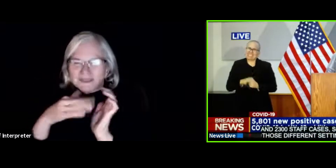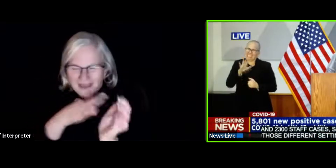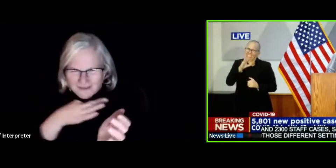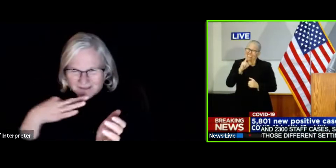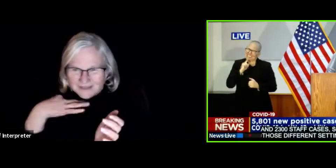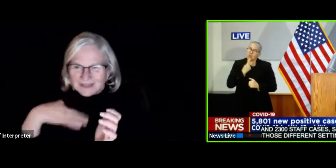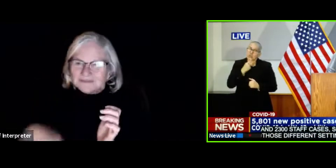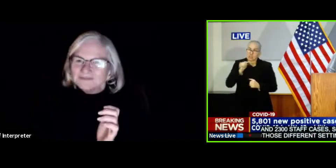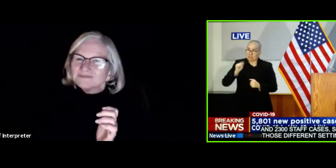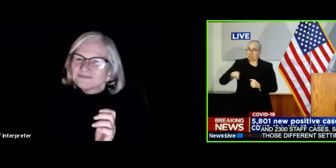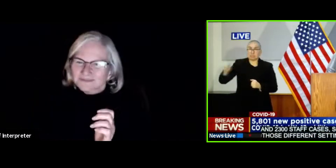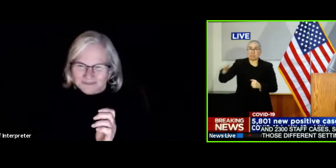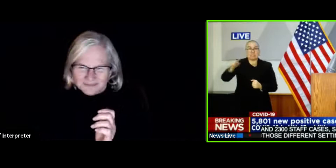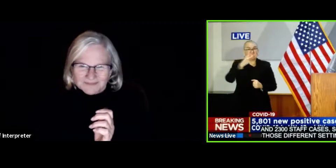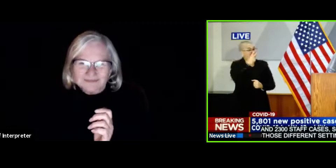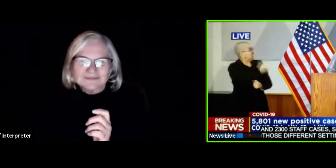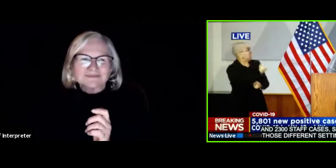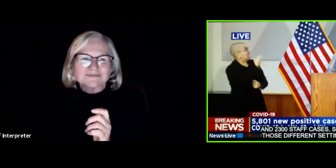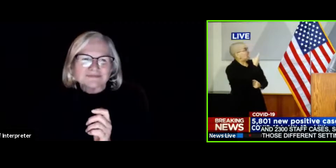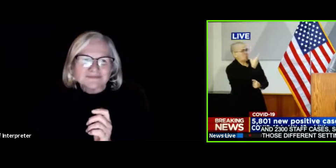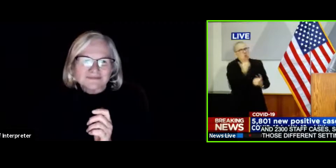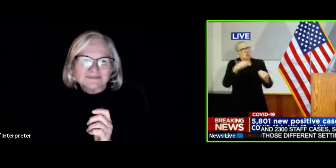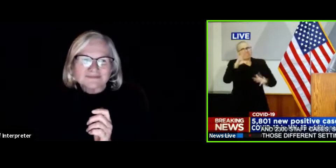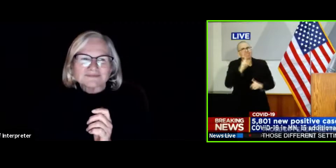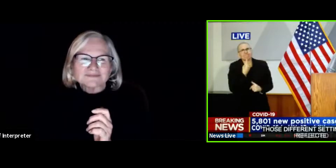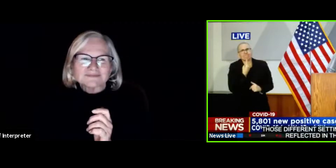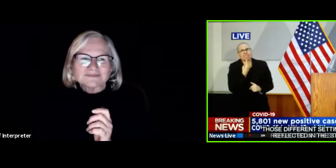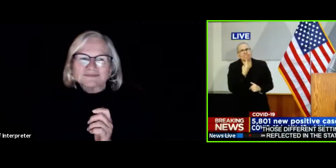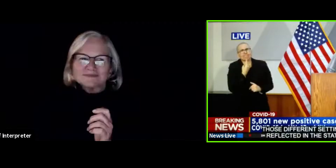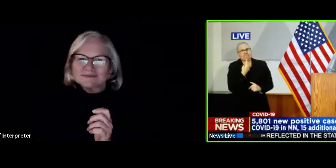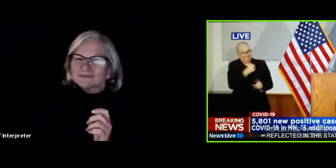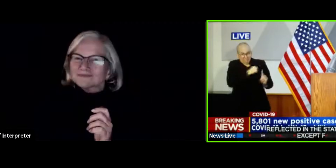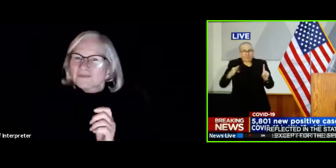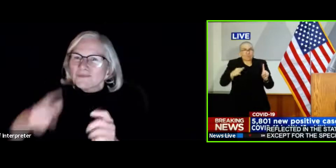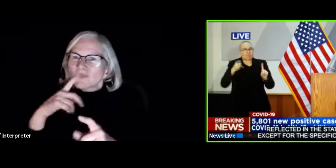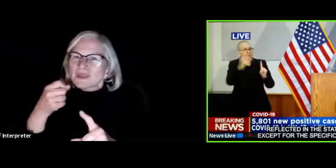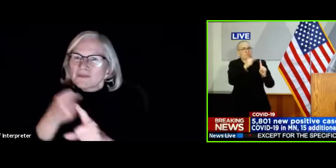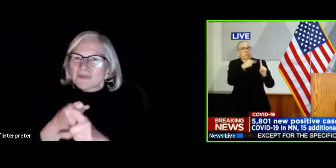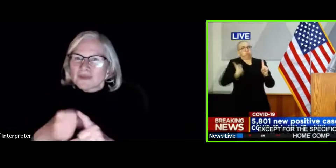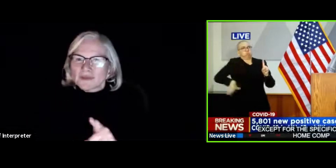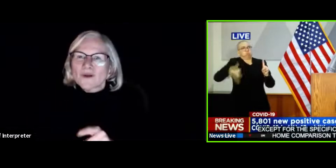LINES REPRESENTING STAFF AND THE BLUE LINES REPRESENTING RESIDENTS AND YOU CAN SEE, AGAIN,